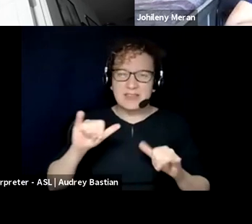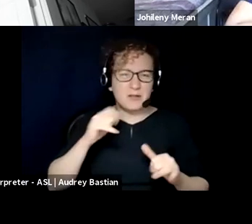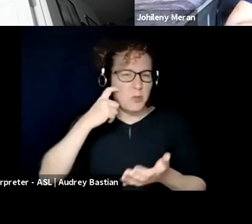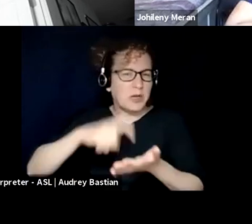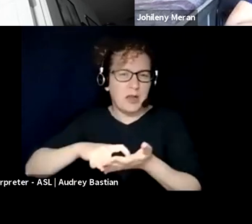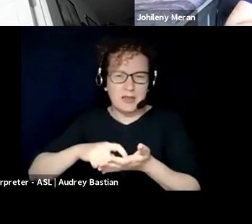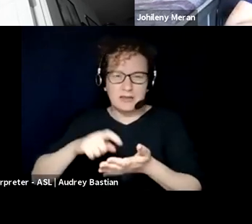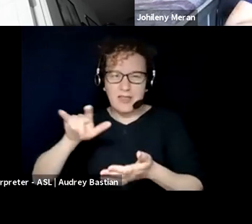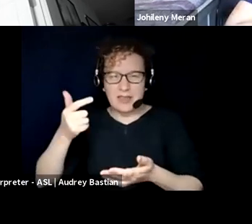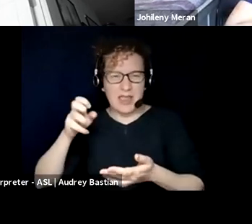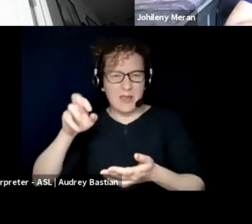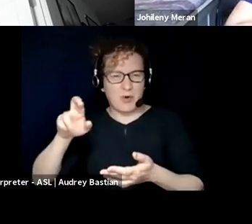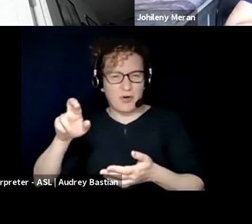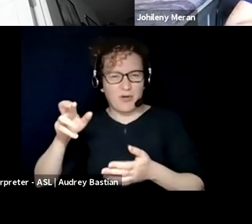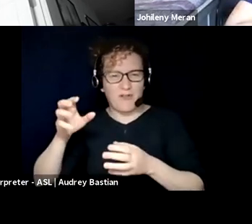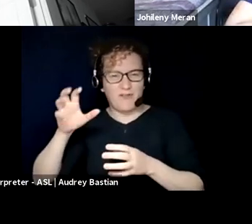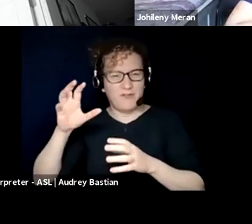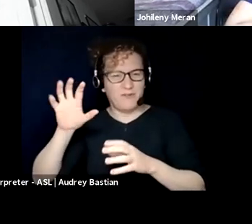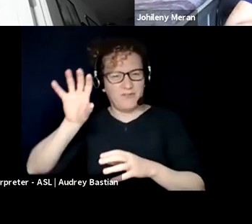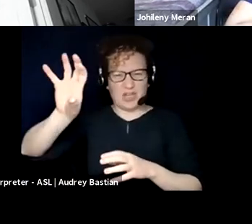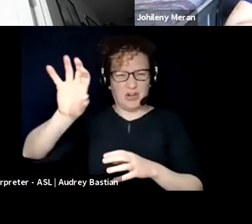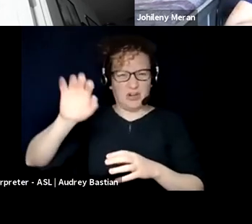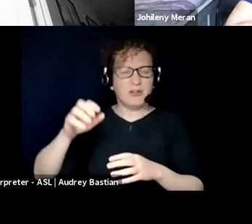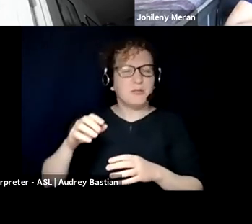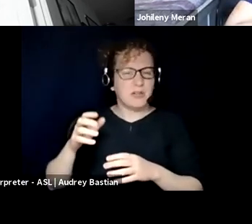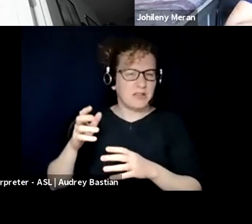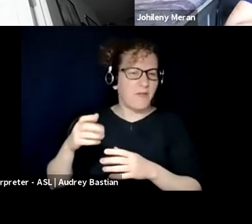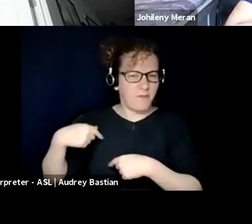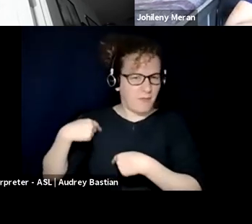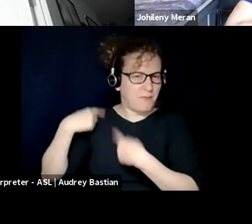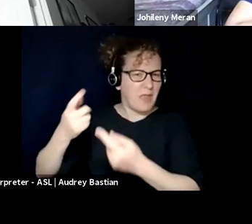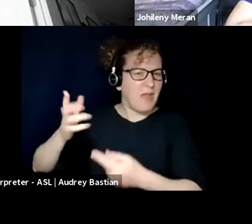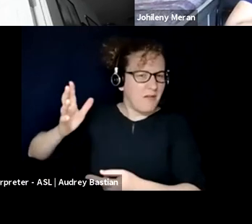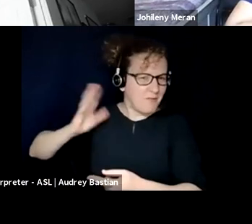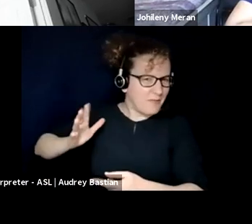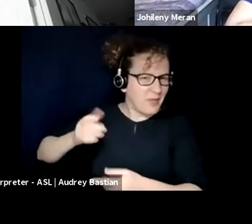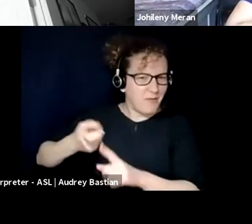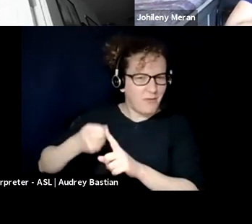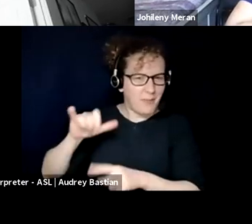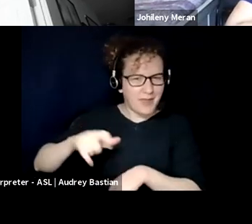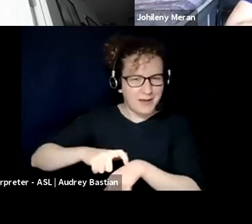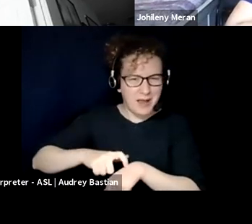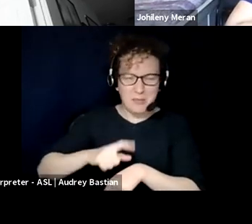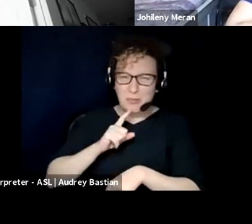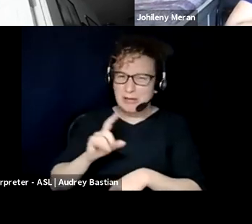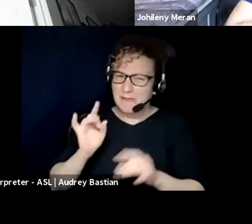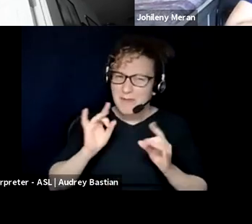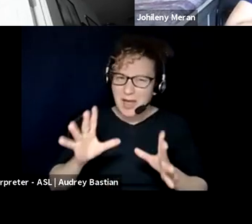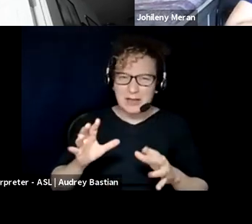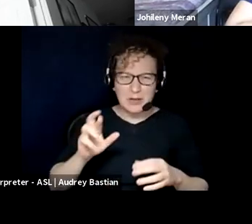also at the time extremely violent and racist. And also like some of the museums that we